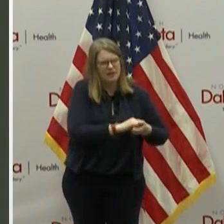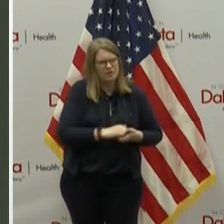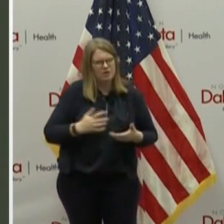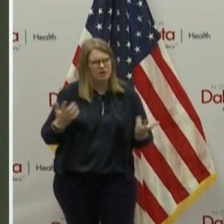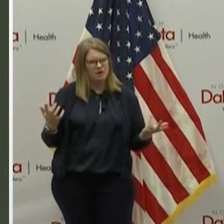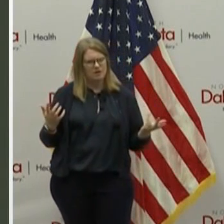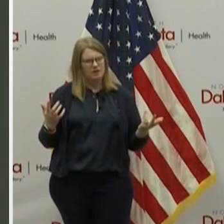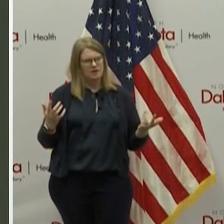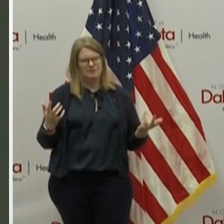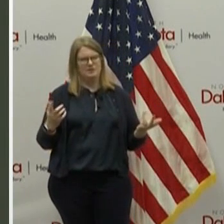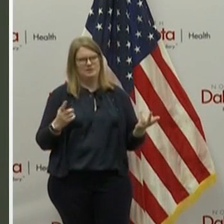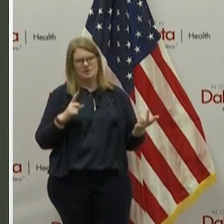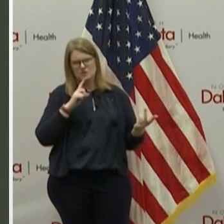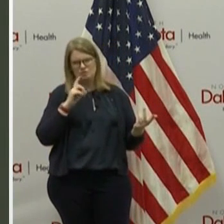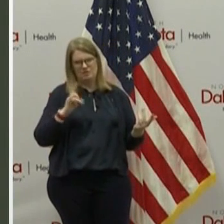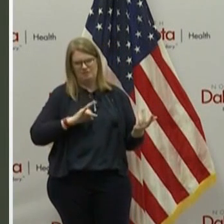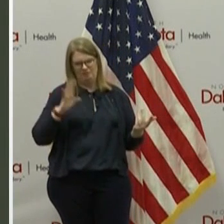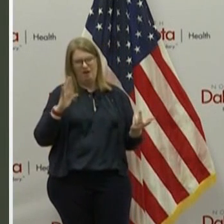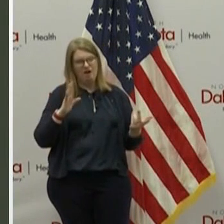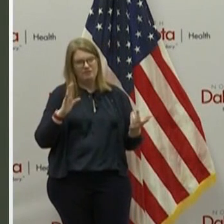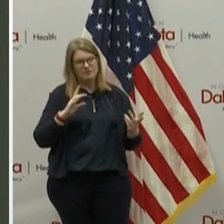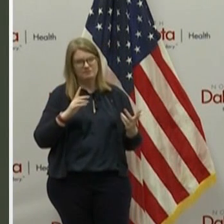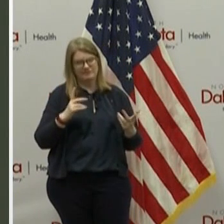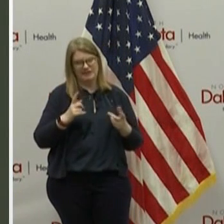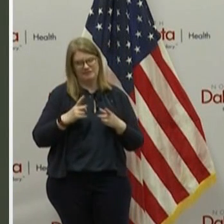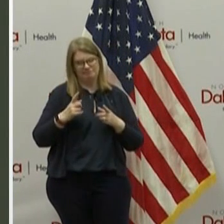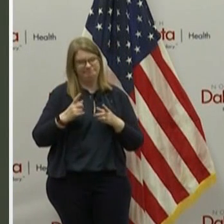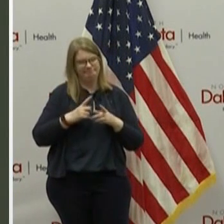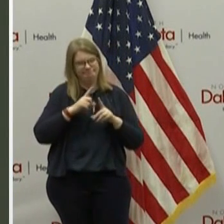1 OR 2 DEGREES OF SEPARATION